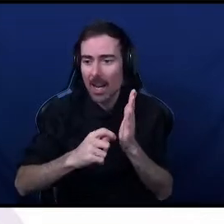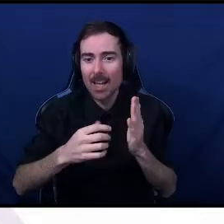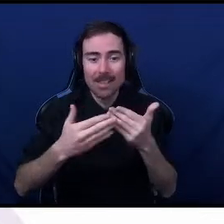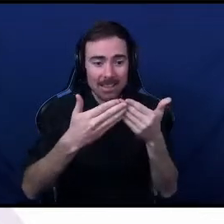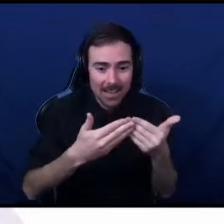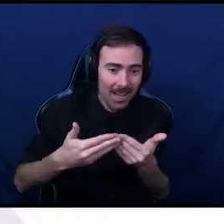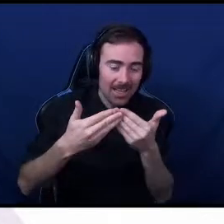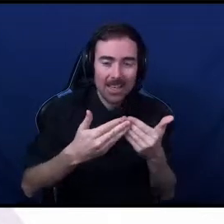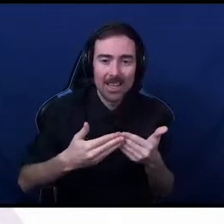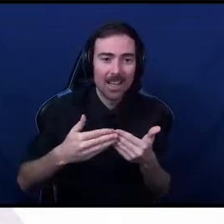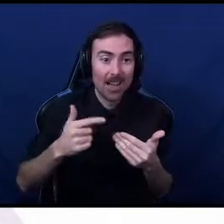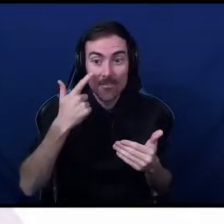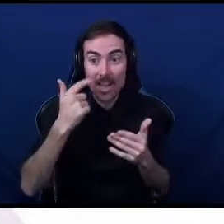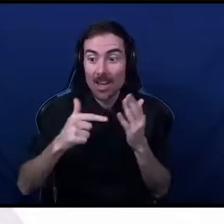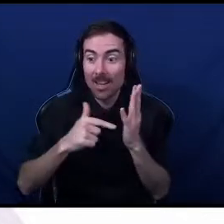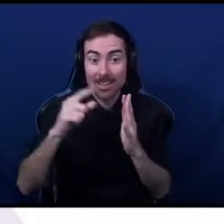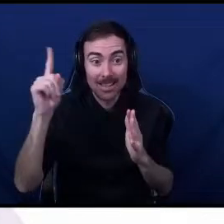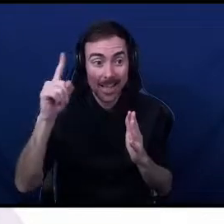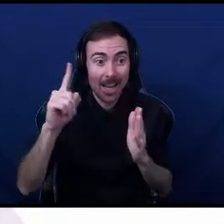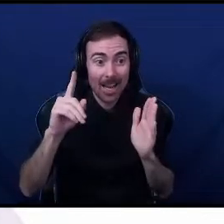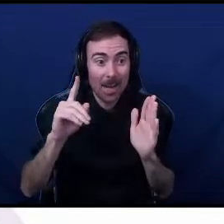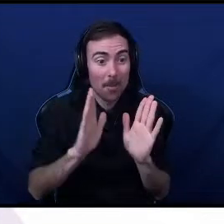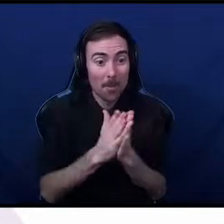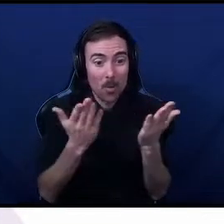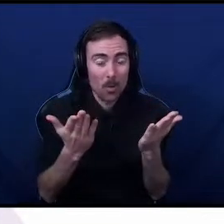today published author coming out next year as well. So